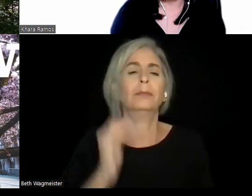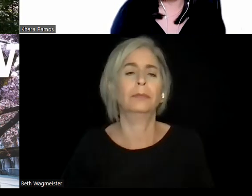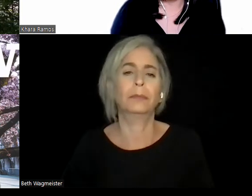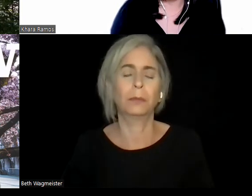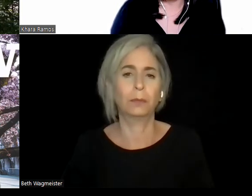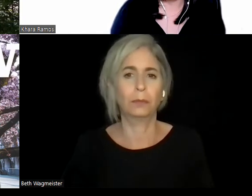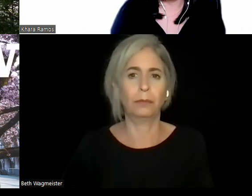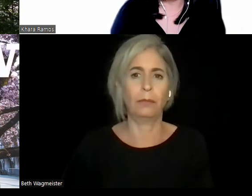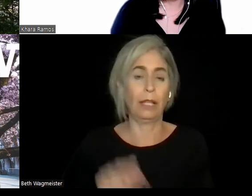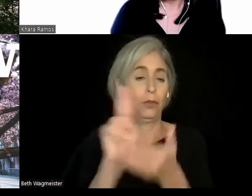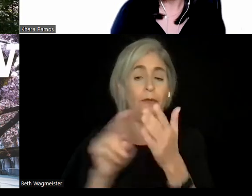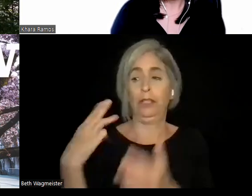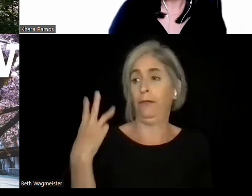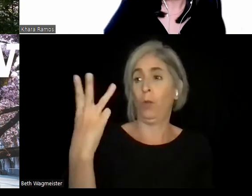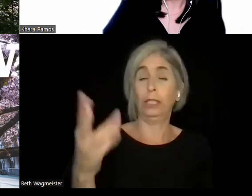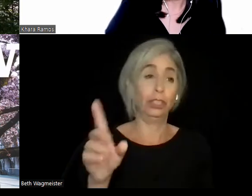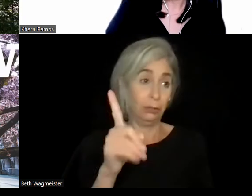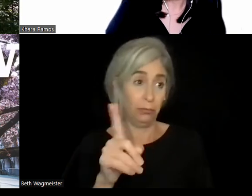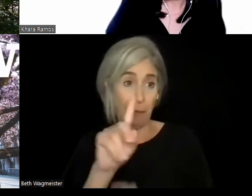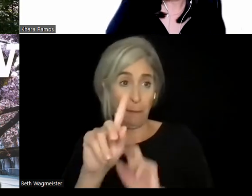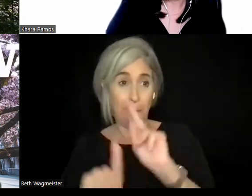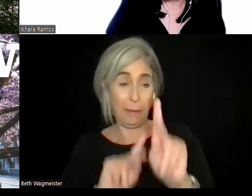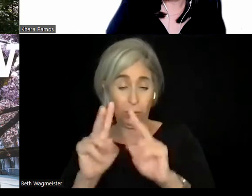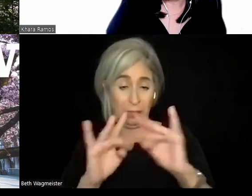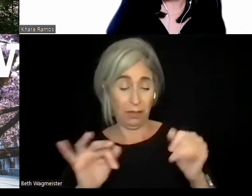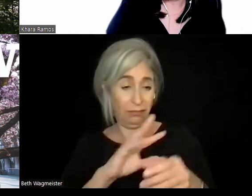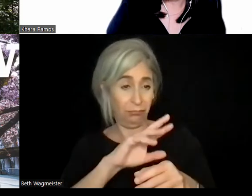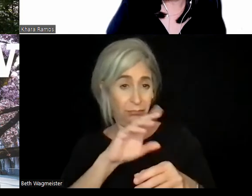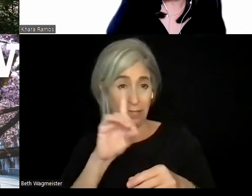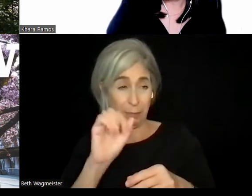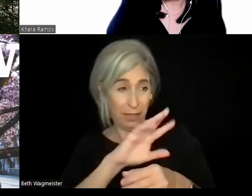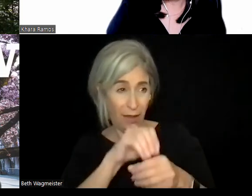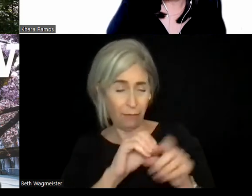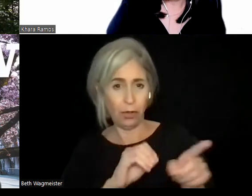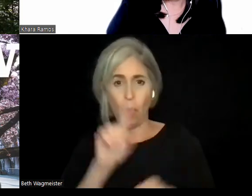diversify who was participating in the research at the center for